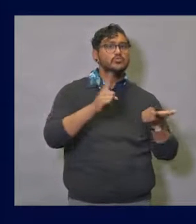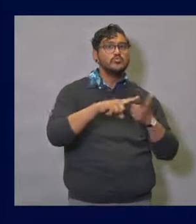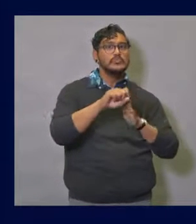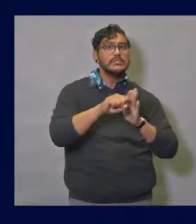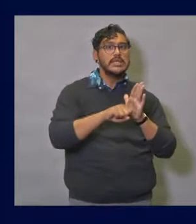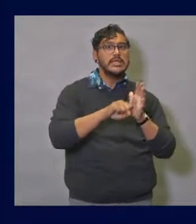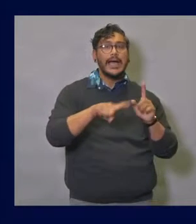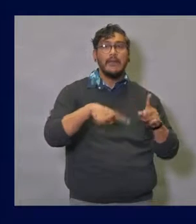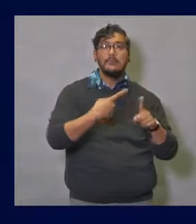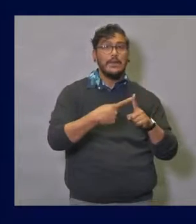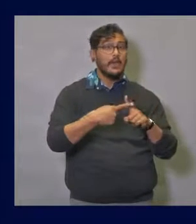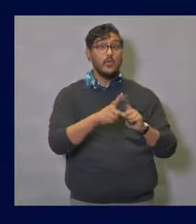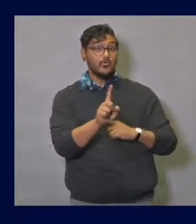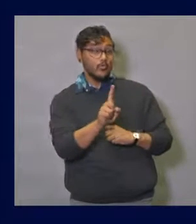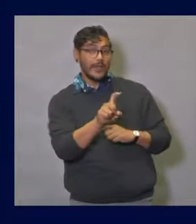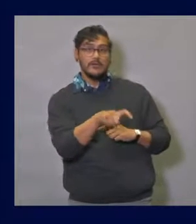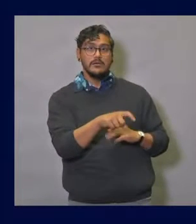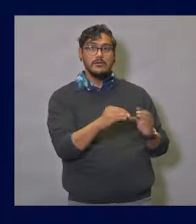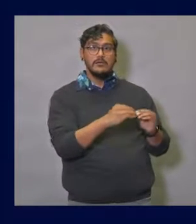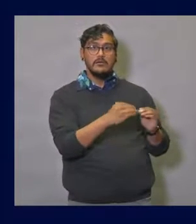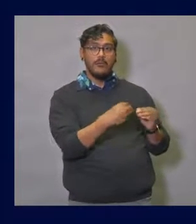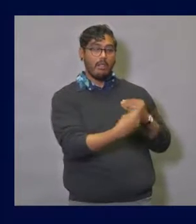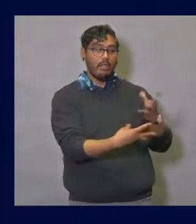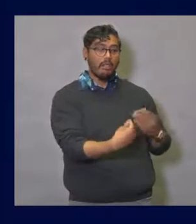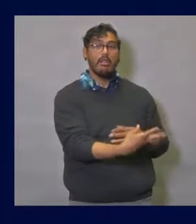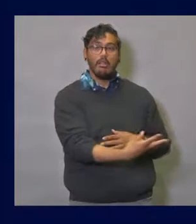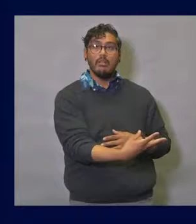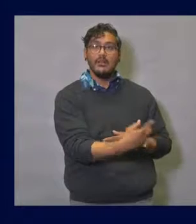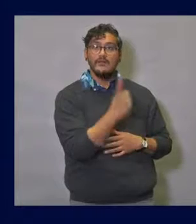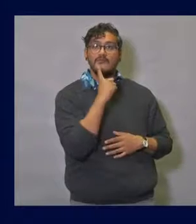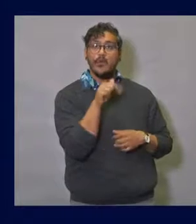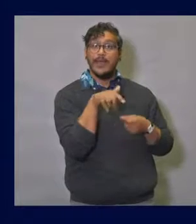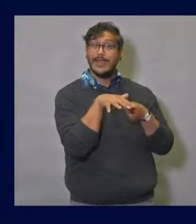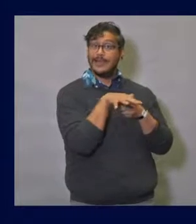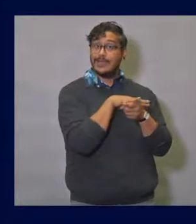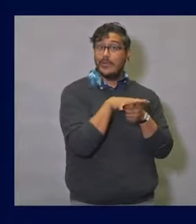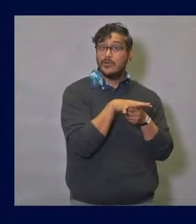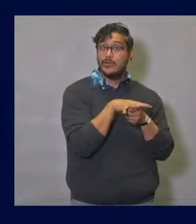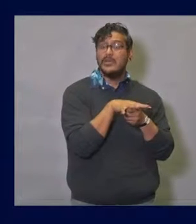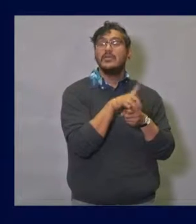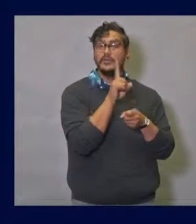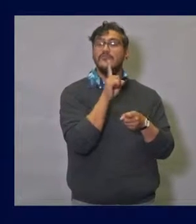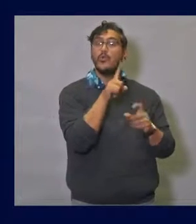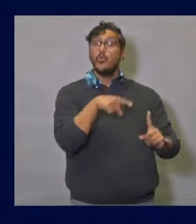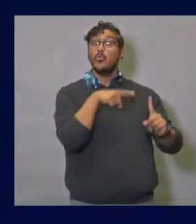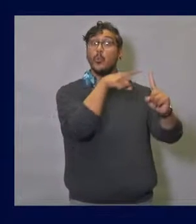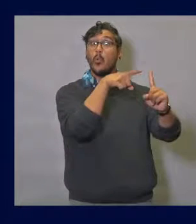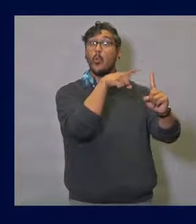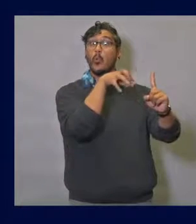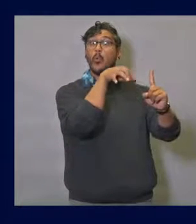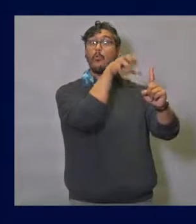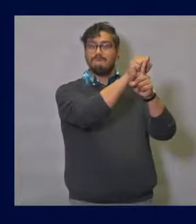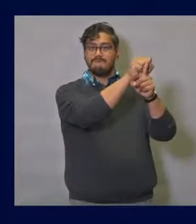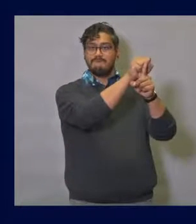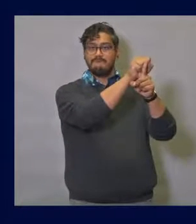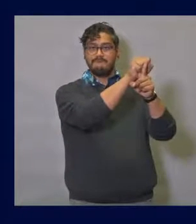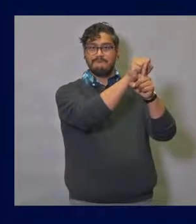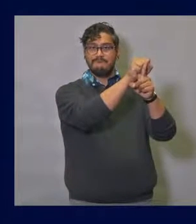AND JOINTLY MAKE RECOMMENDATIONS TO THE STATE PROVIDING VACCINE ALLOCATIONS AND DISTRIBUTIONS